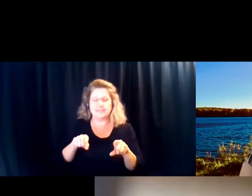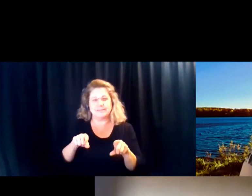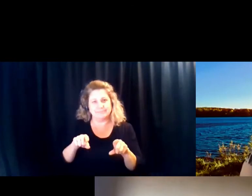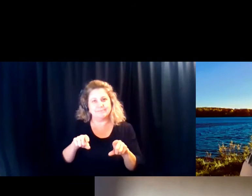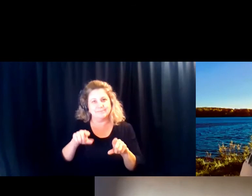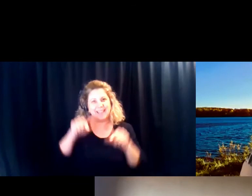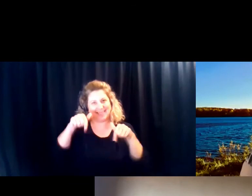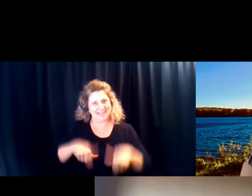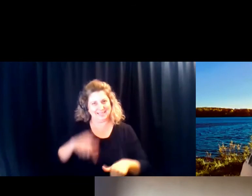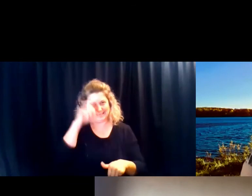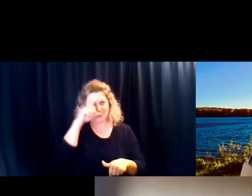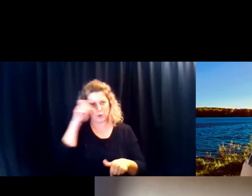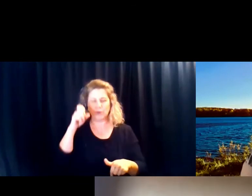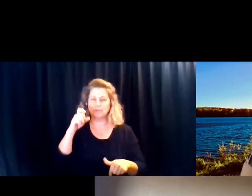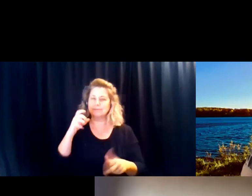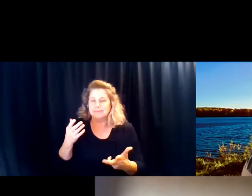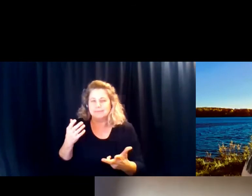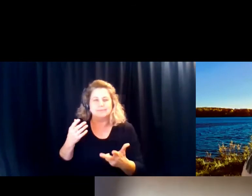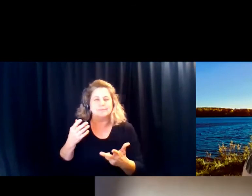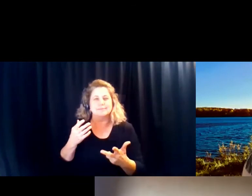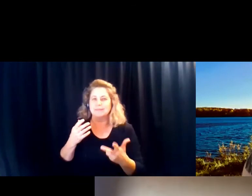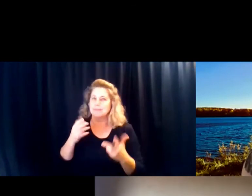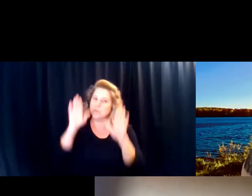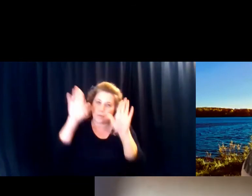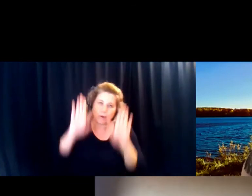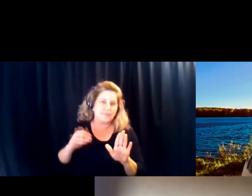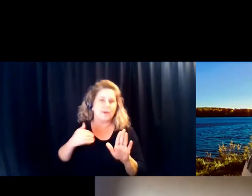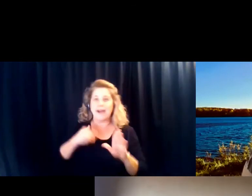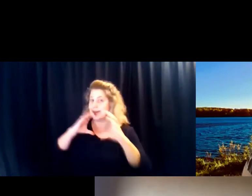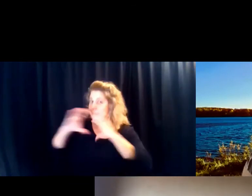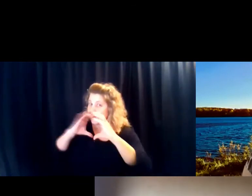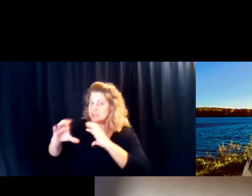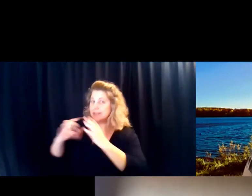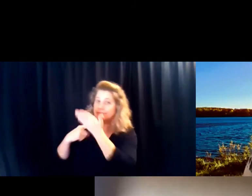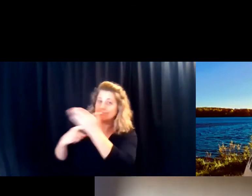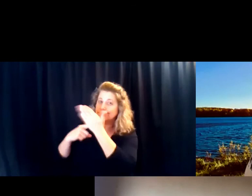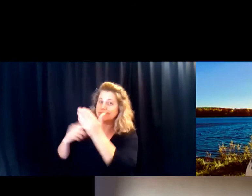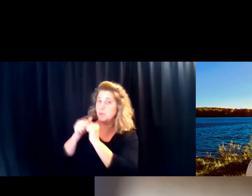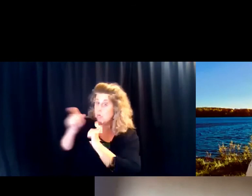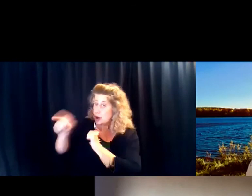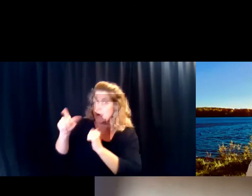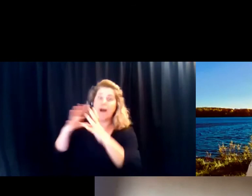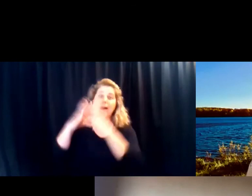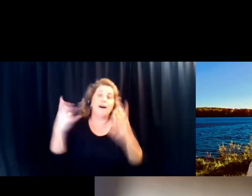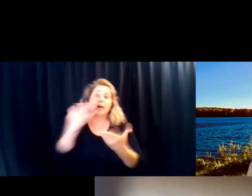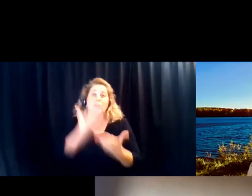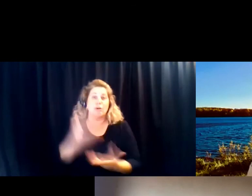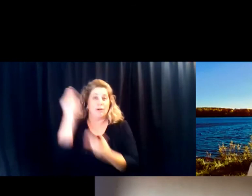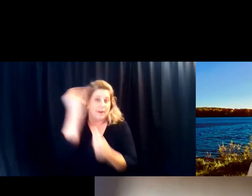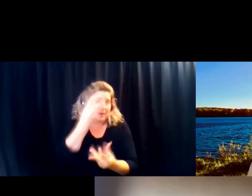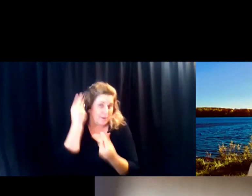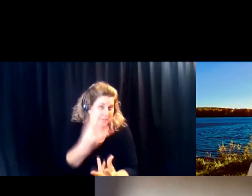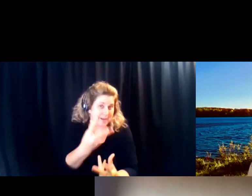Judith Heumann: Young adults and adults, we need to be looking out for younger disabled people and looking for opportunities for people not to be isolated.